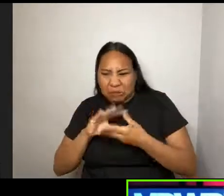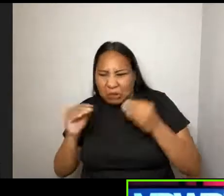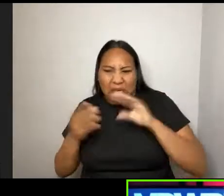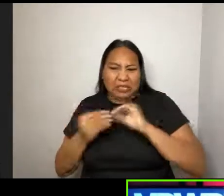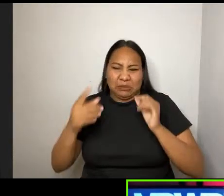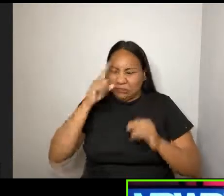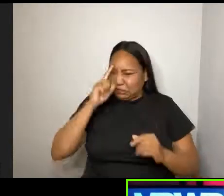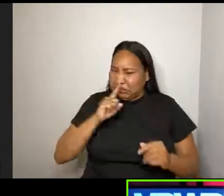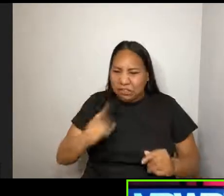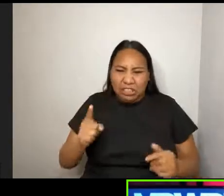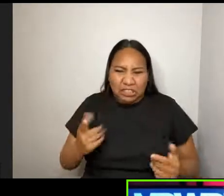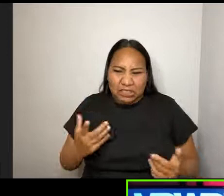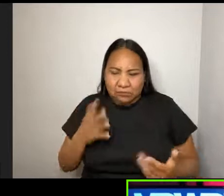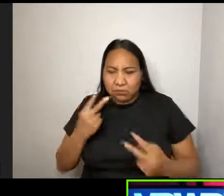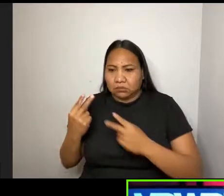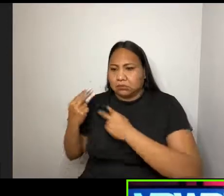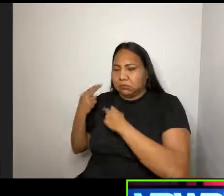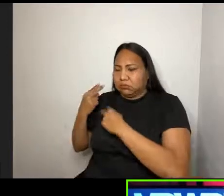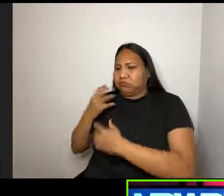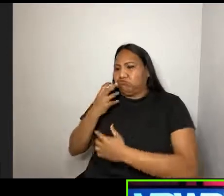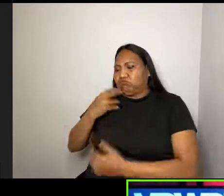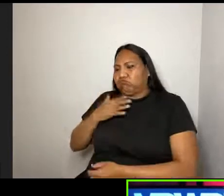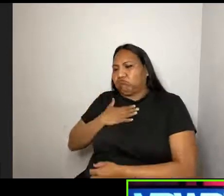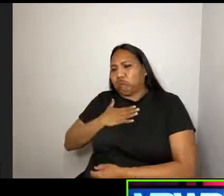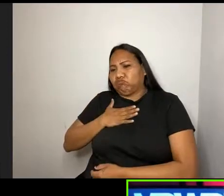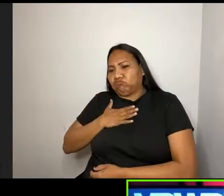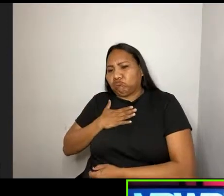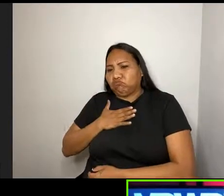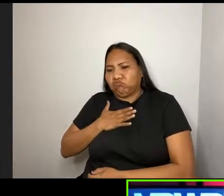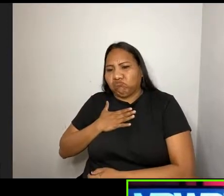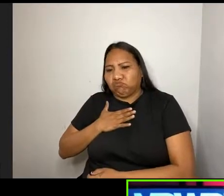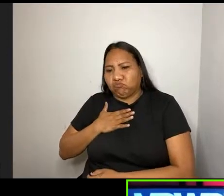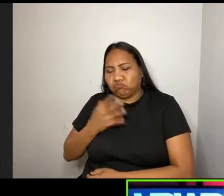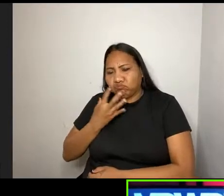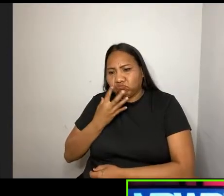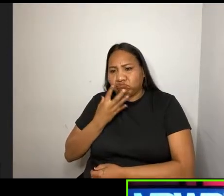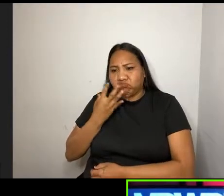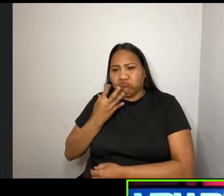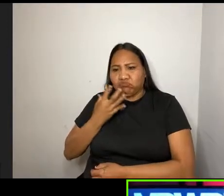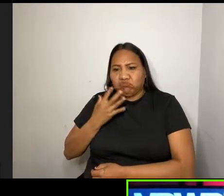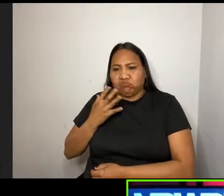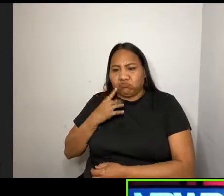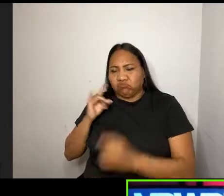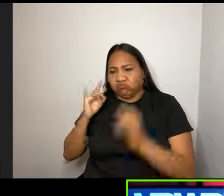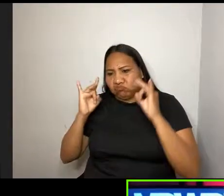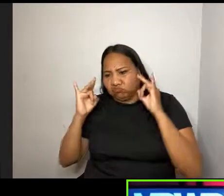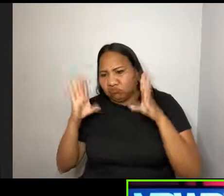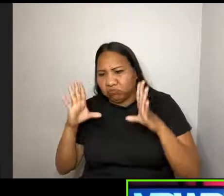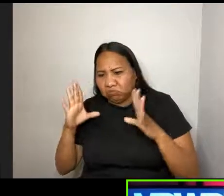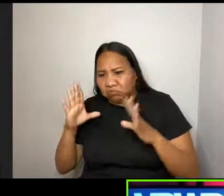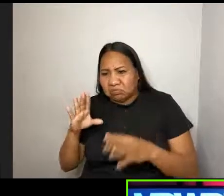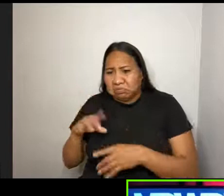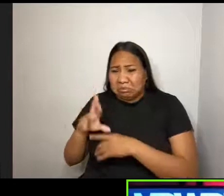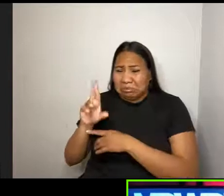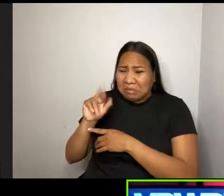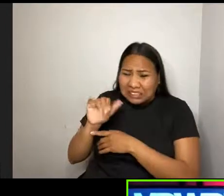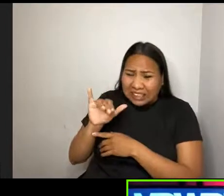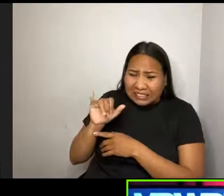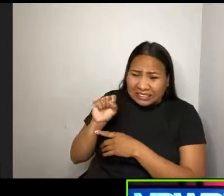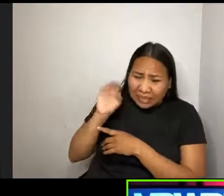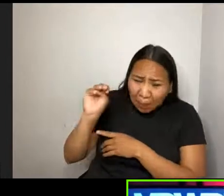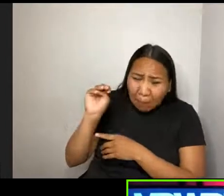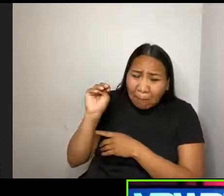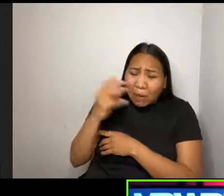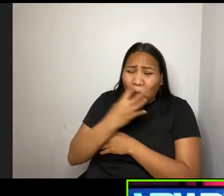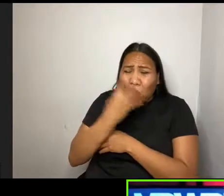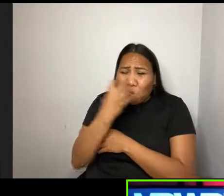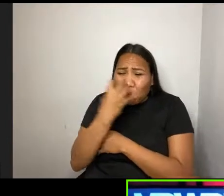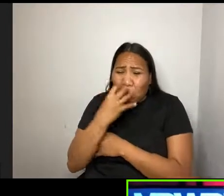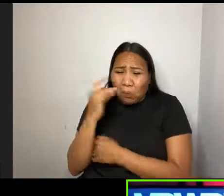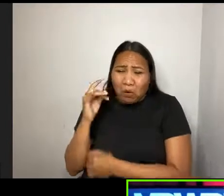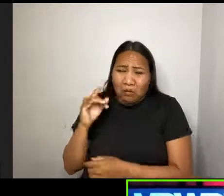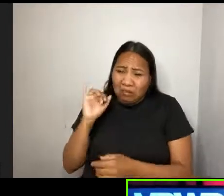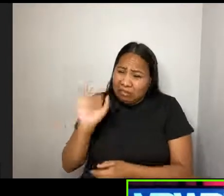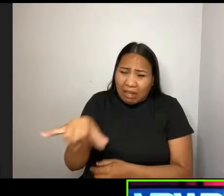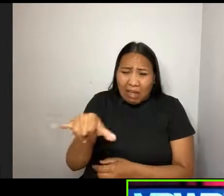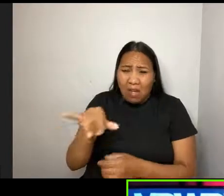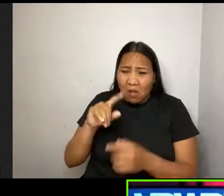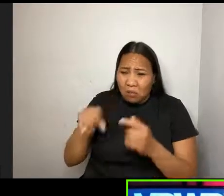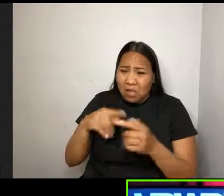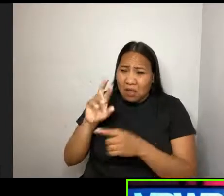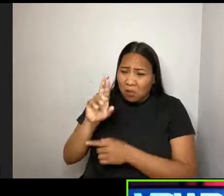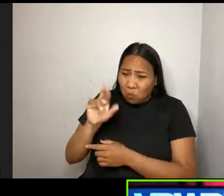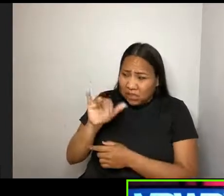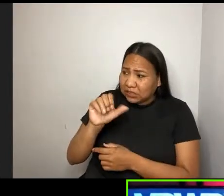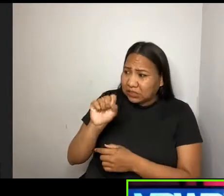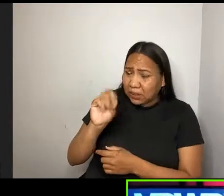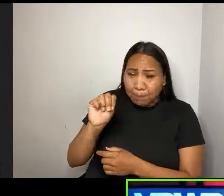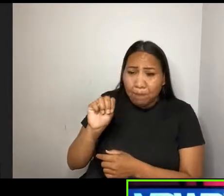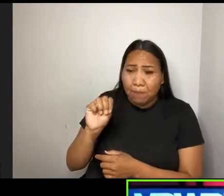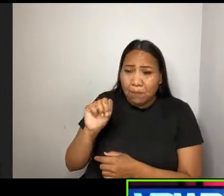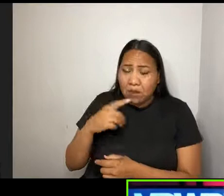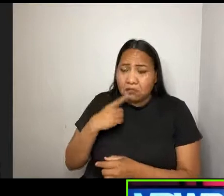of covert systemic racism. That's the thing with systemic racism. It is covert. We all participate